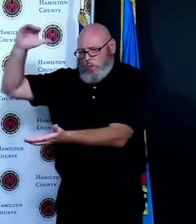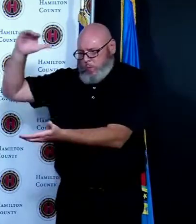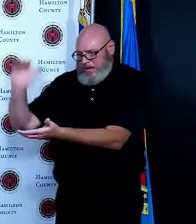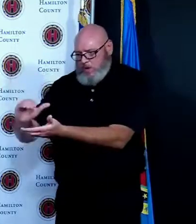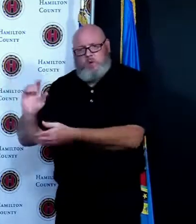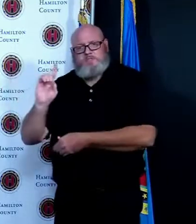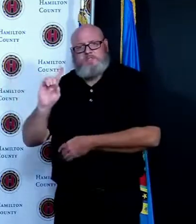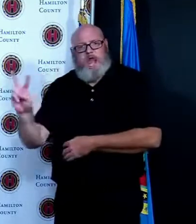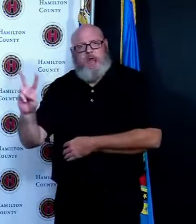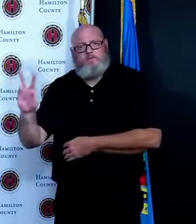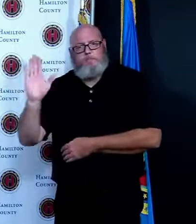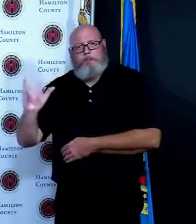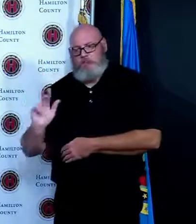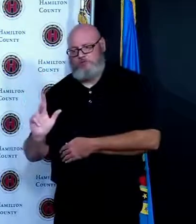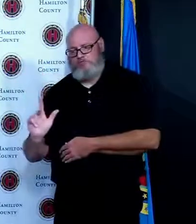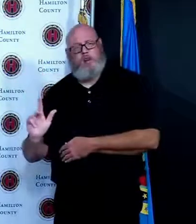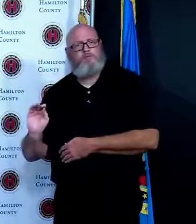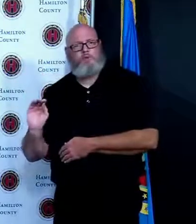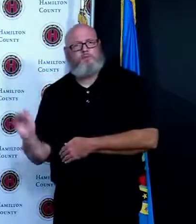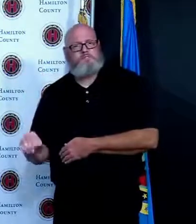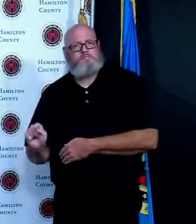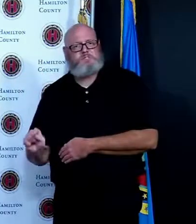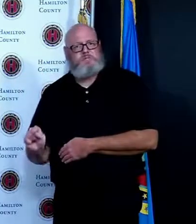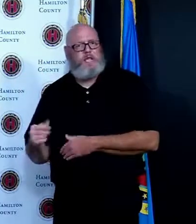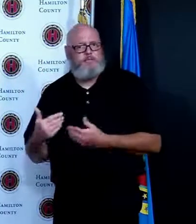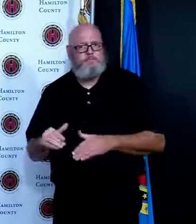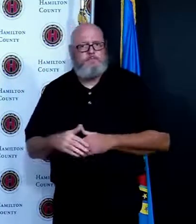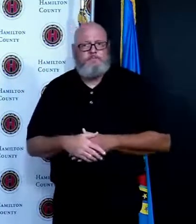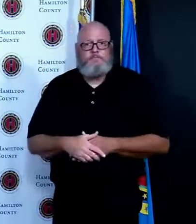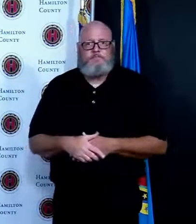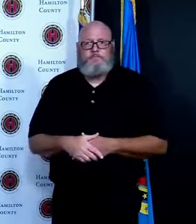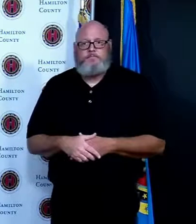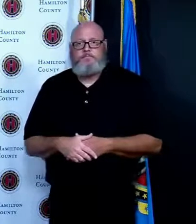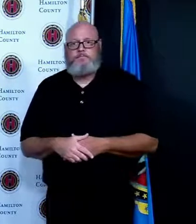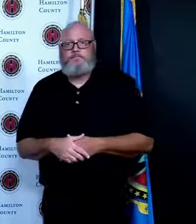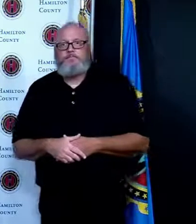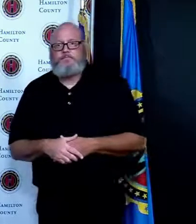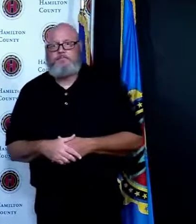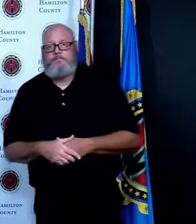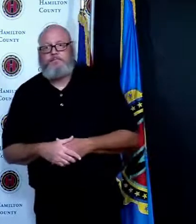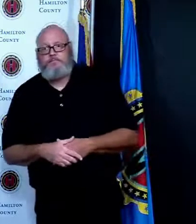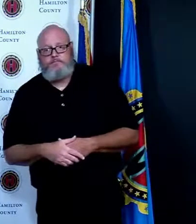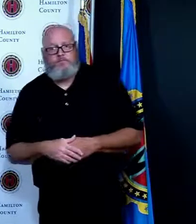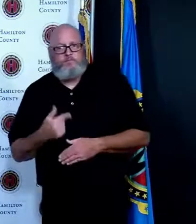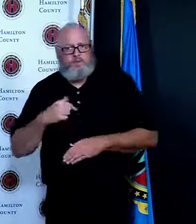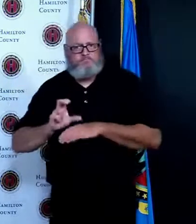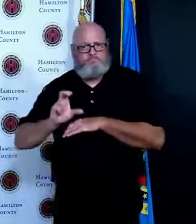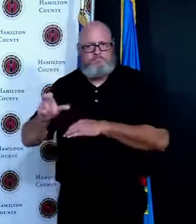these three organizations we also then have our county operational response category you